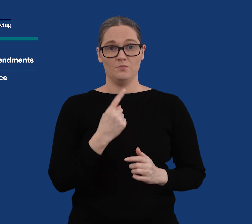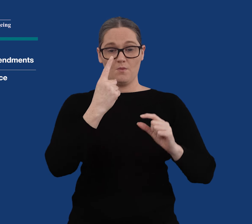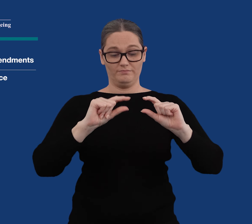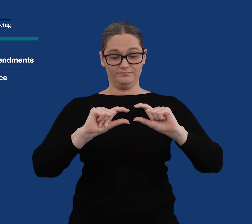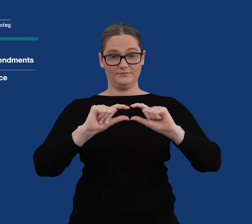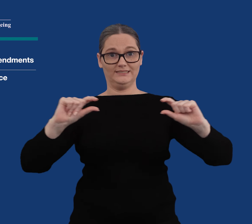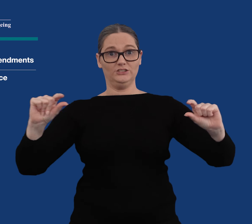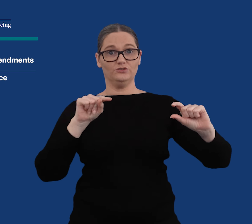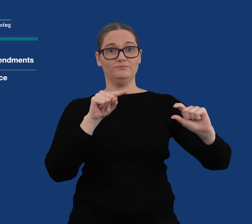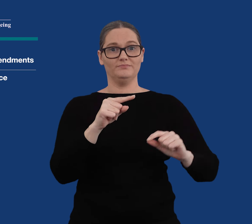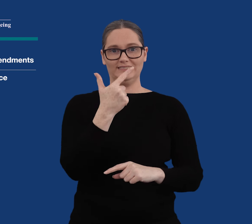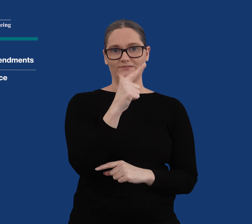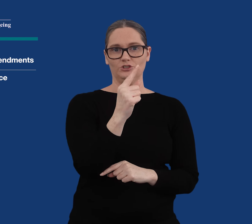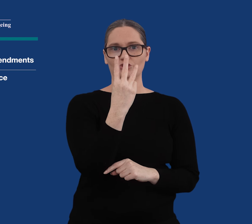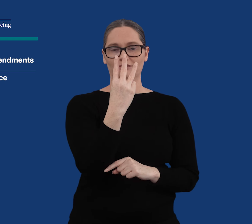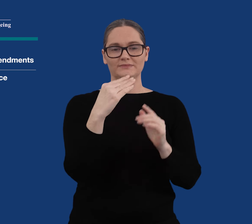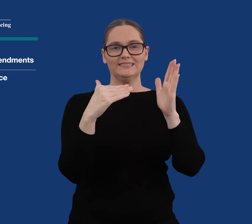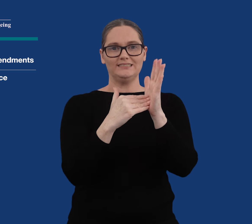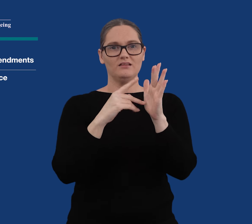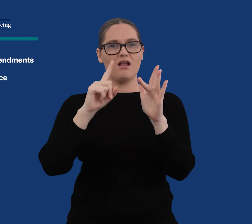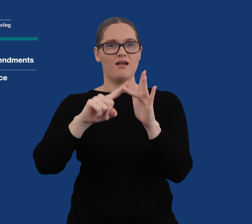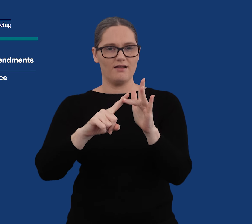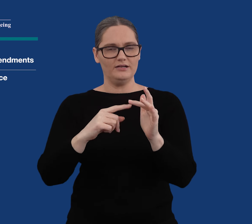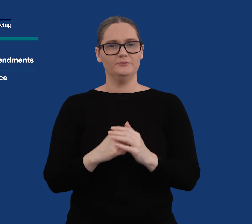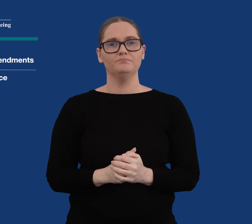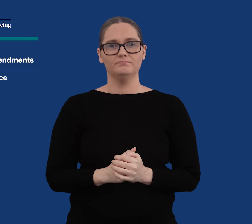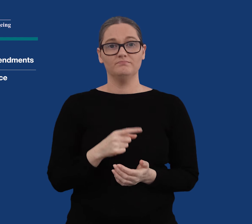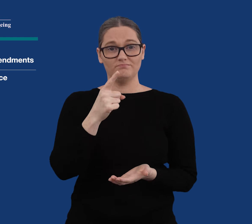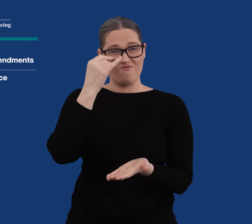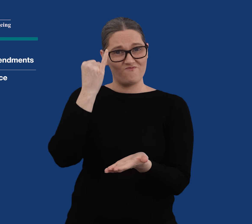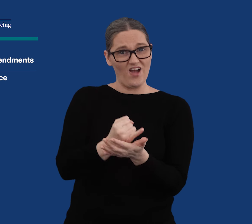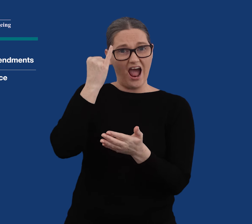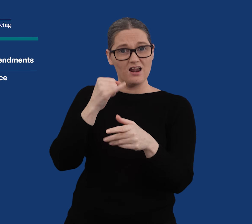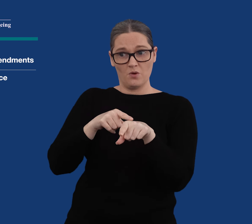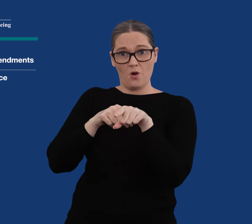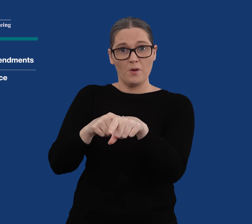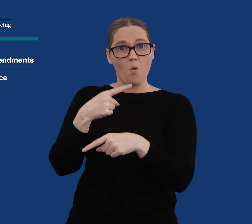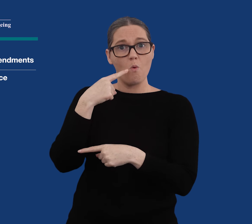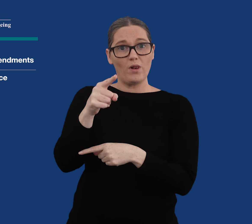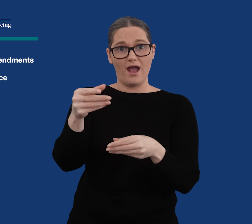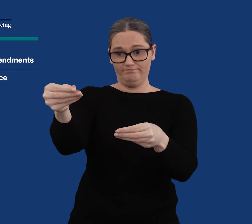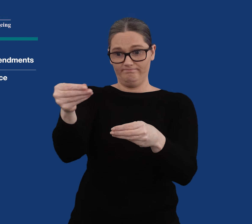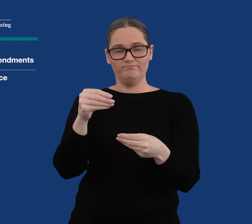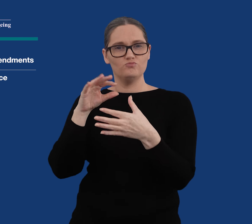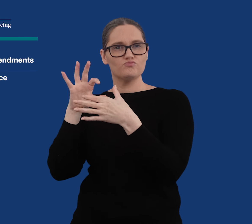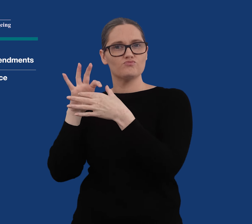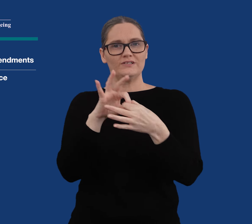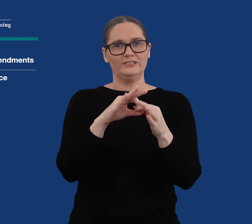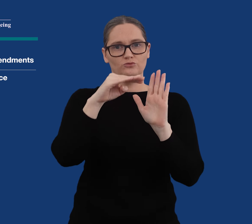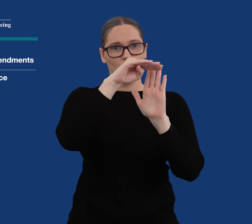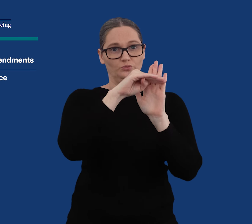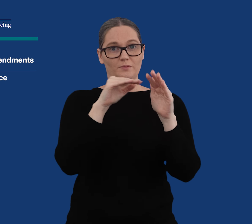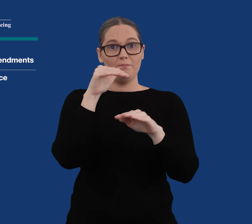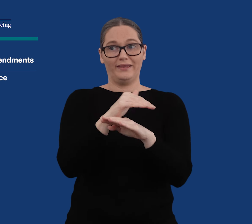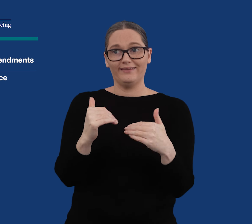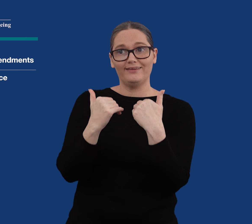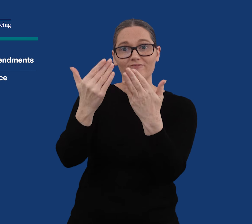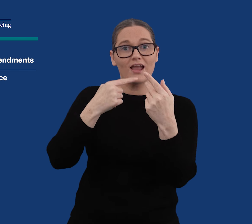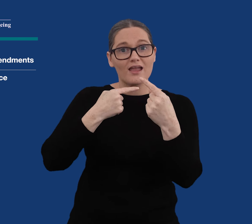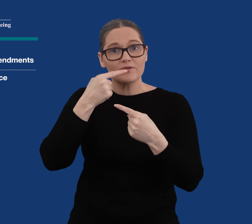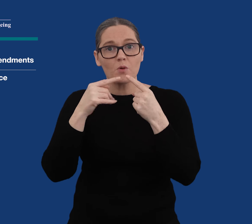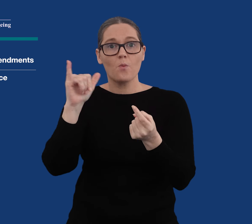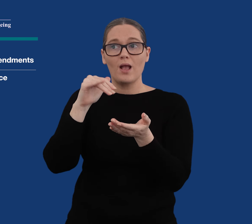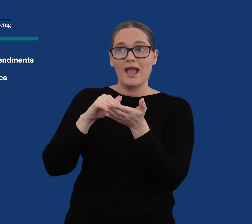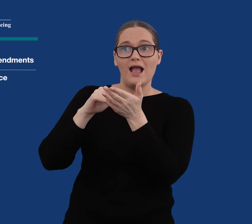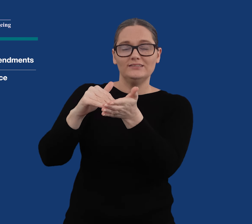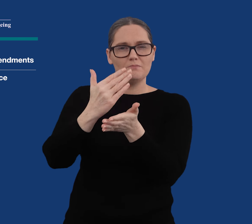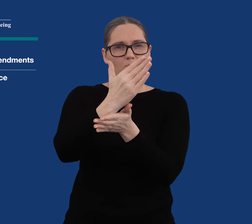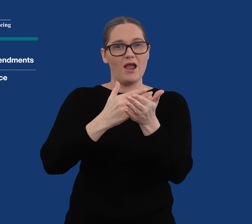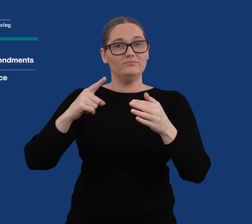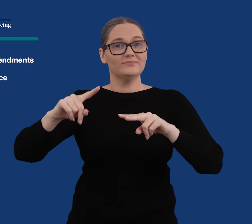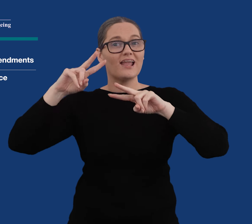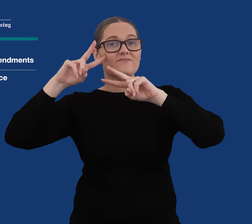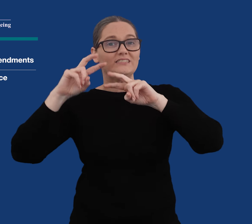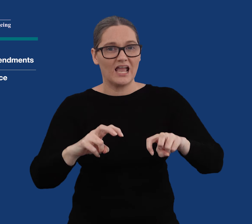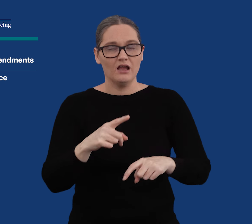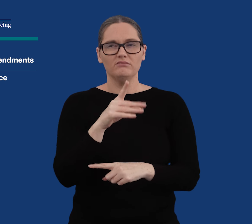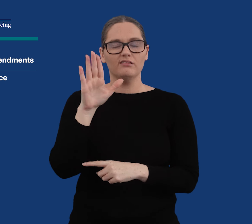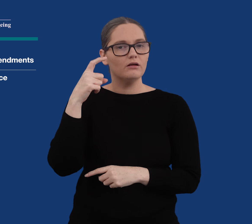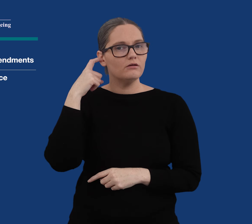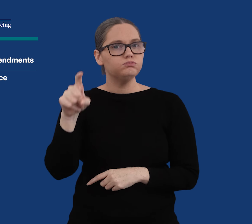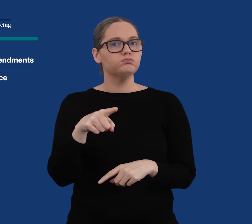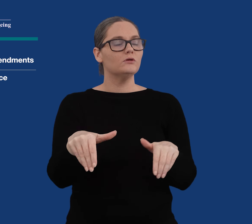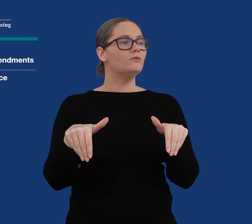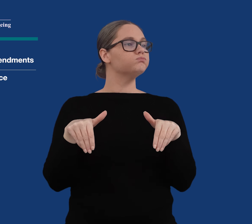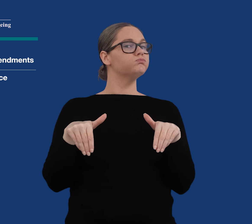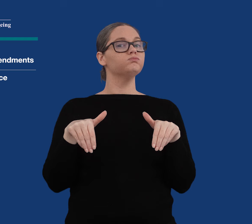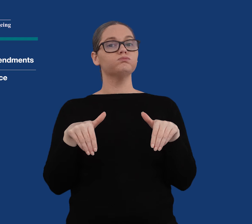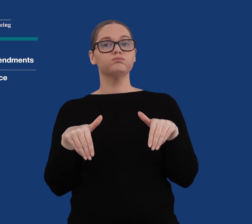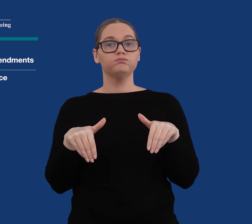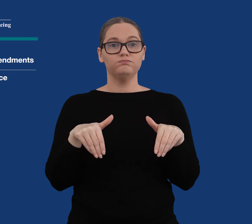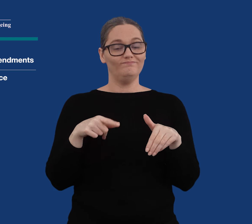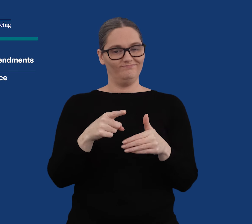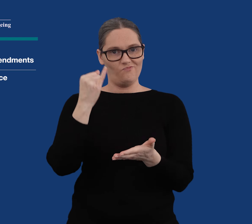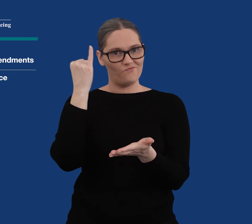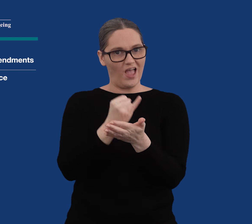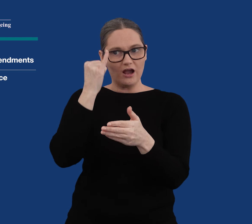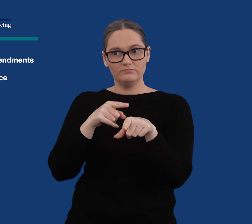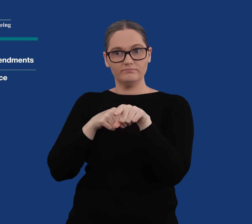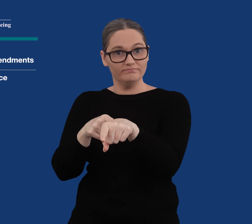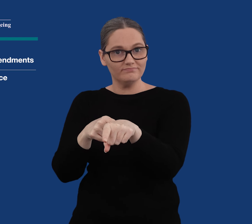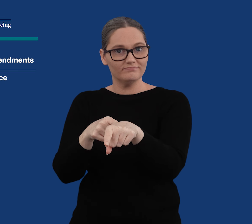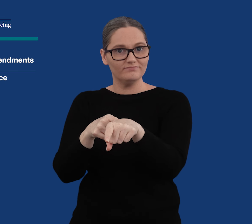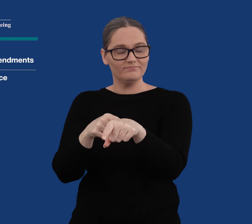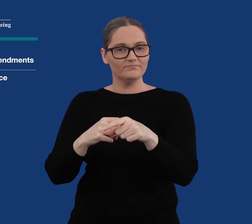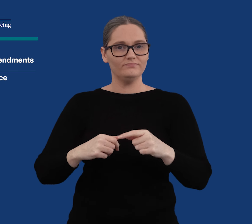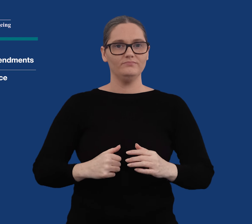• Section 73ZI – Failure to comply with an order in relation to the provision of information or assistance as part of an investigation